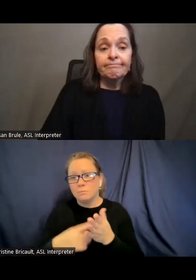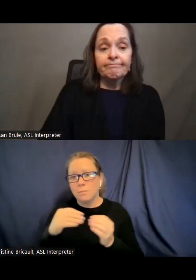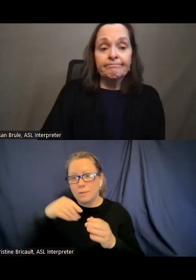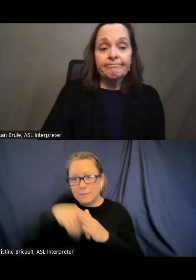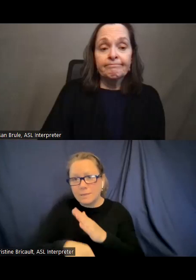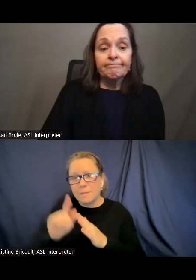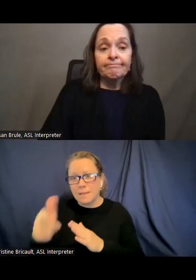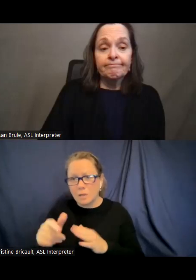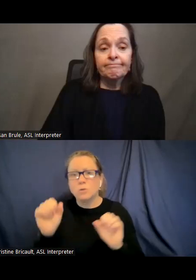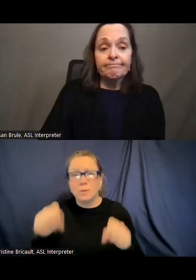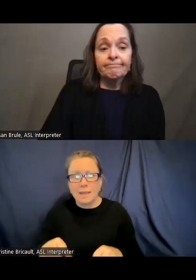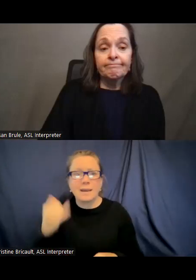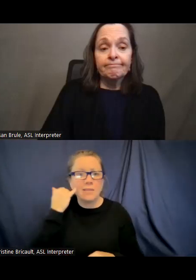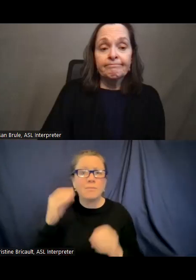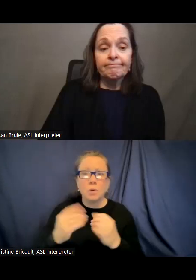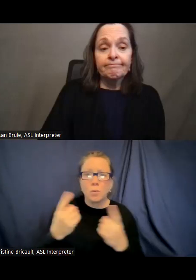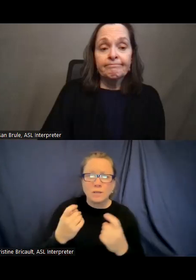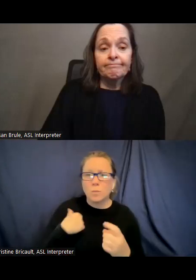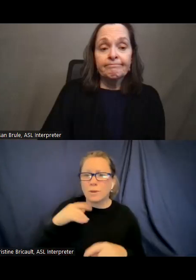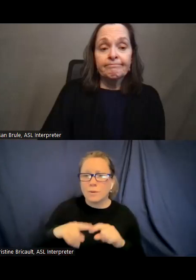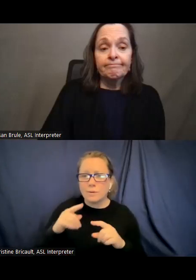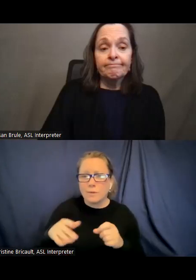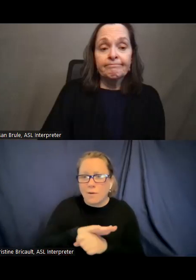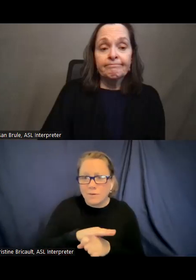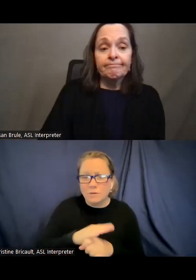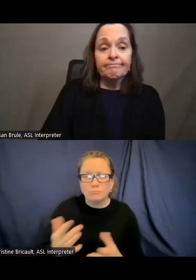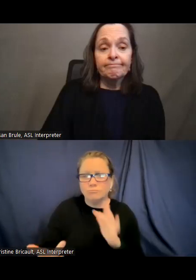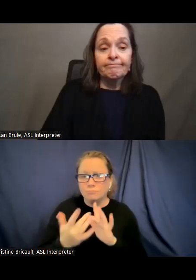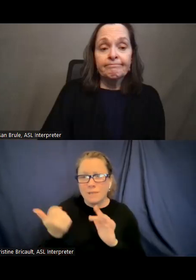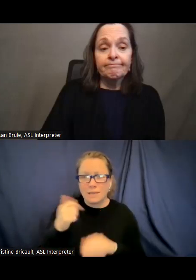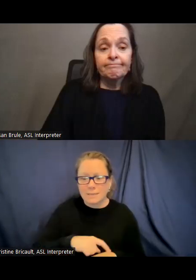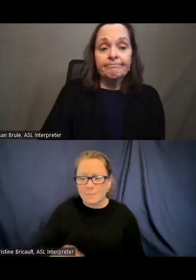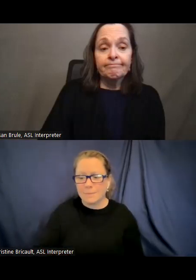Or if anybody has questions we weren't able to get to. We can do one more.